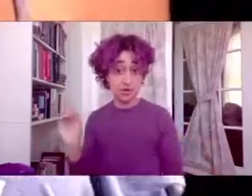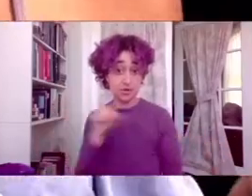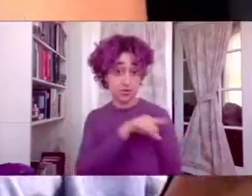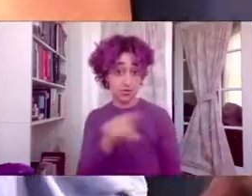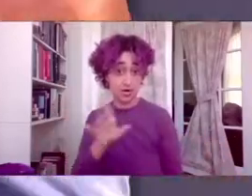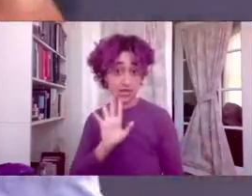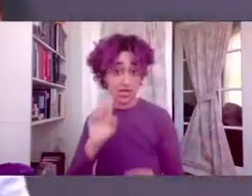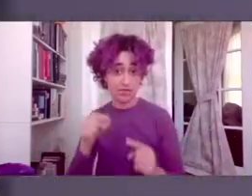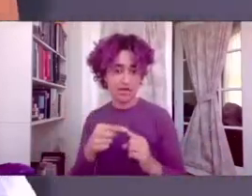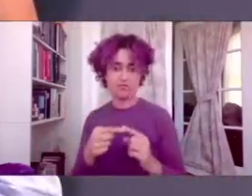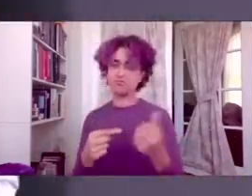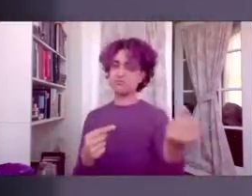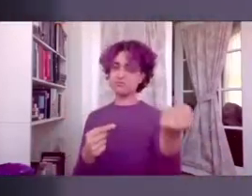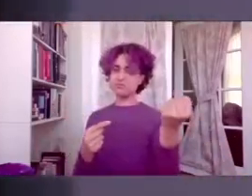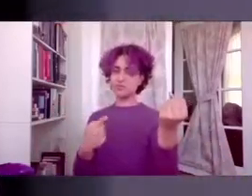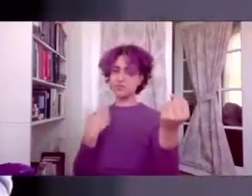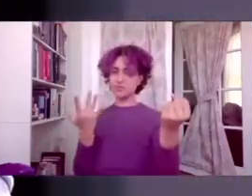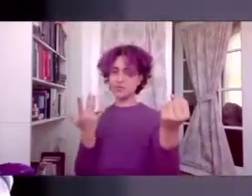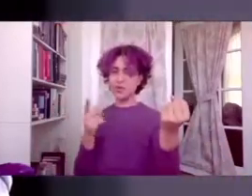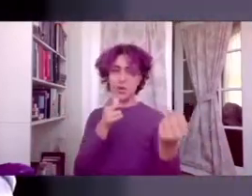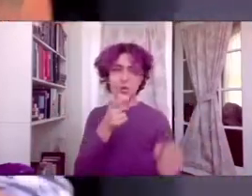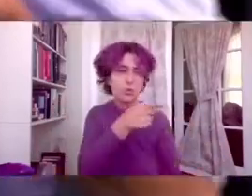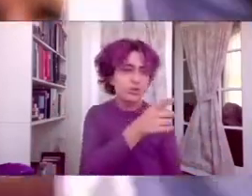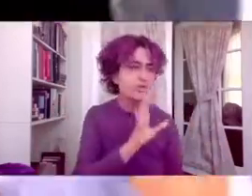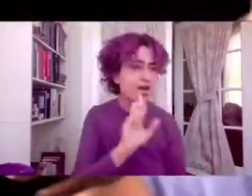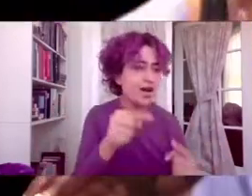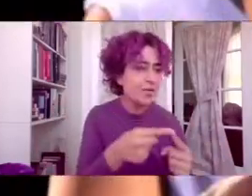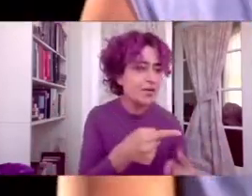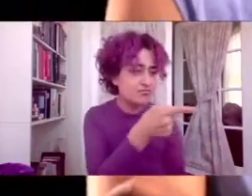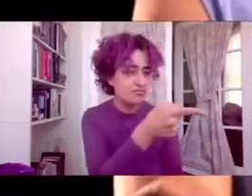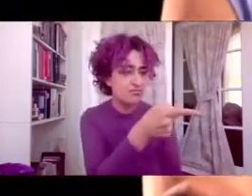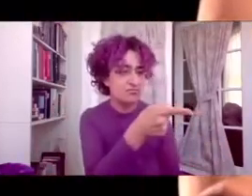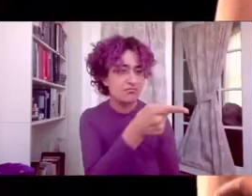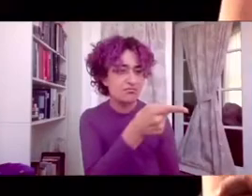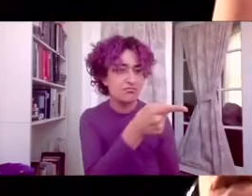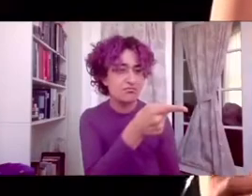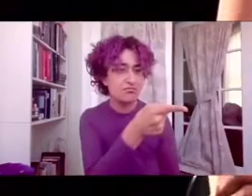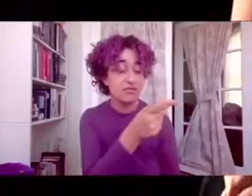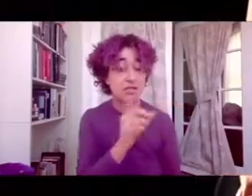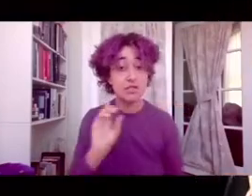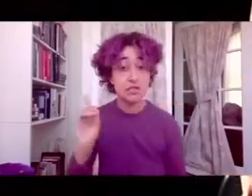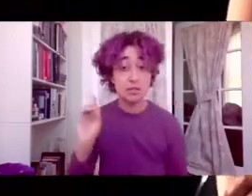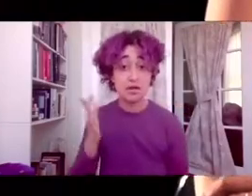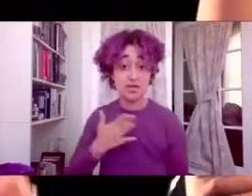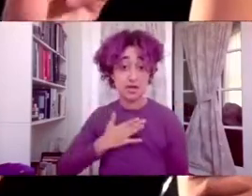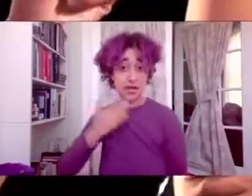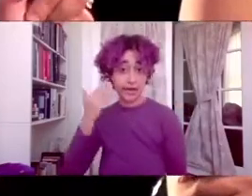Hold on. So, wait a minute. Who you talking about? The democracy I know,